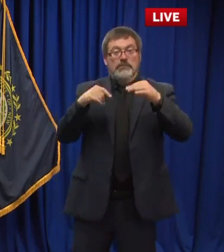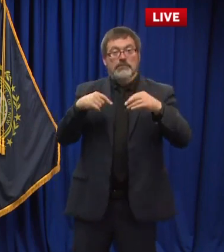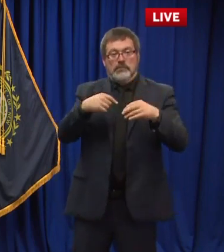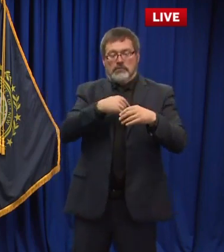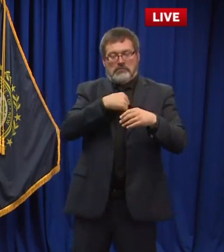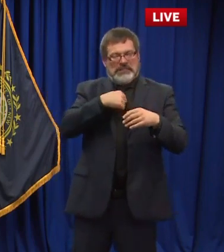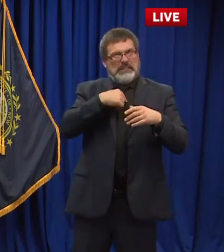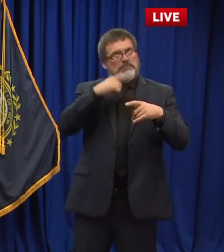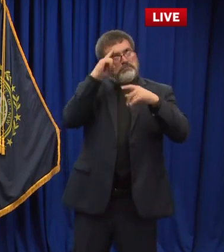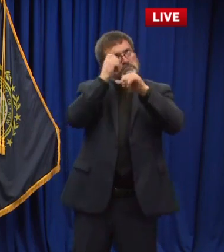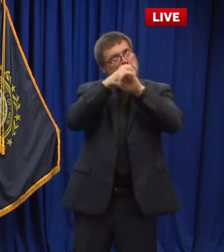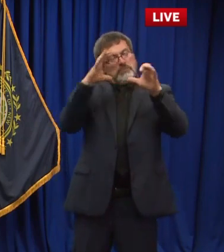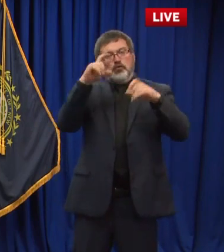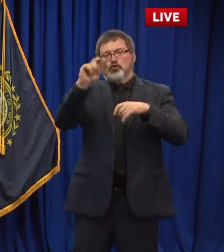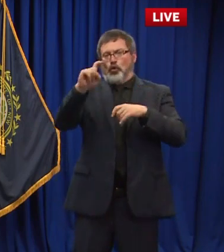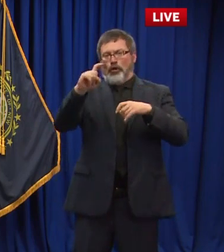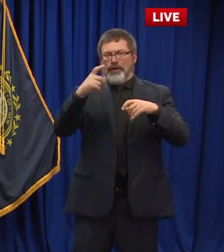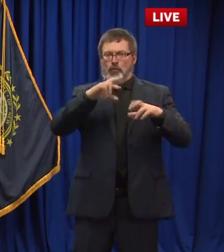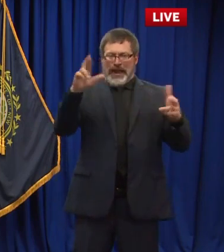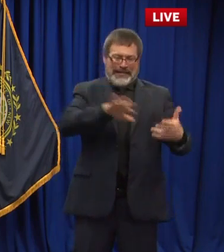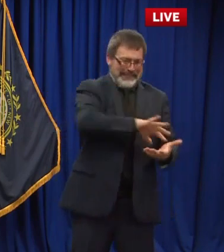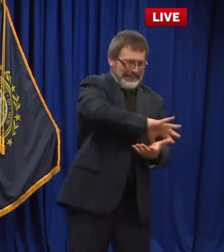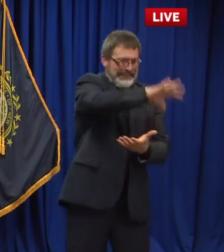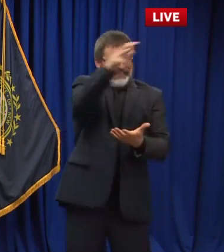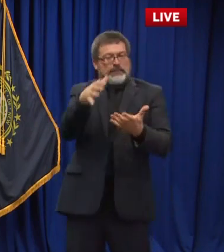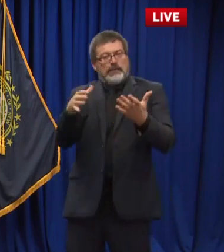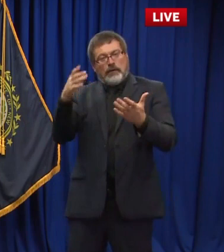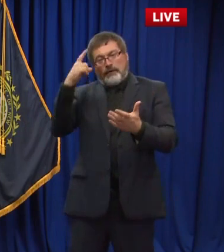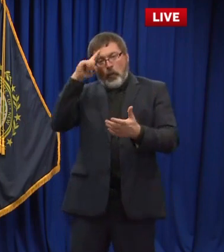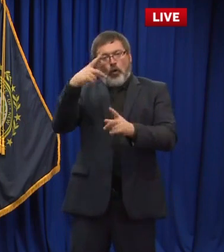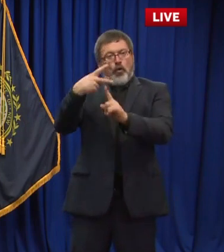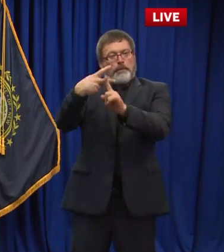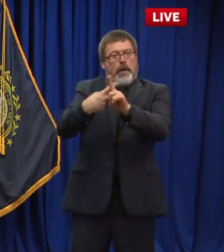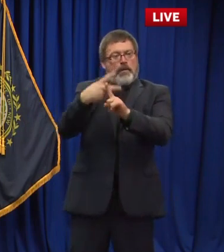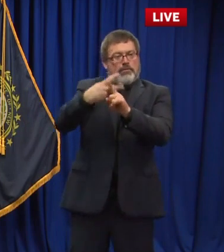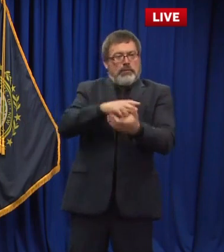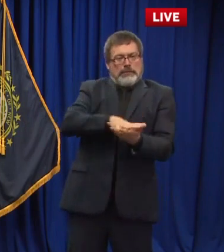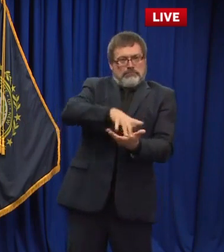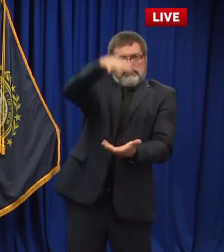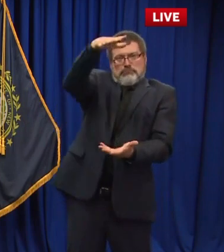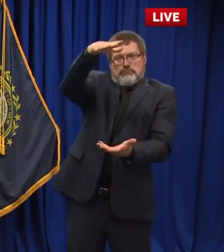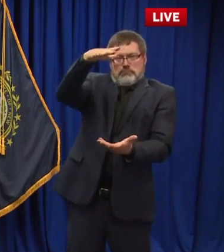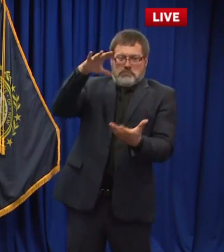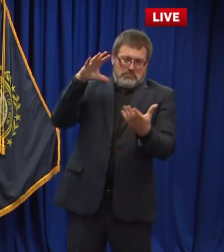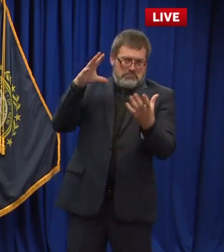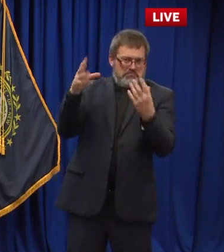WILL WE HAVE ENOUGH PPE TO MANAGE?